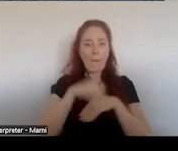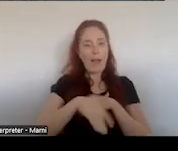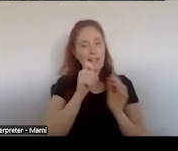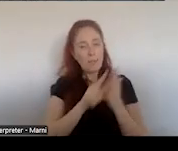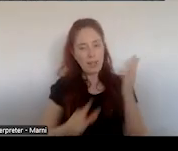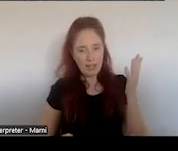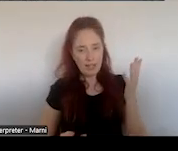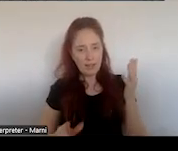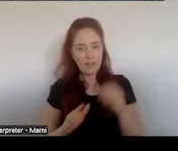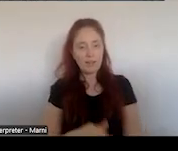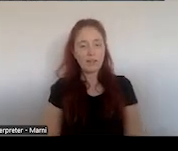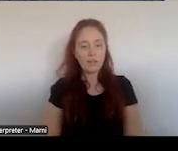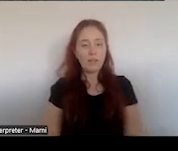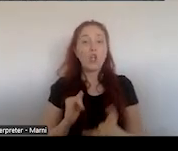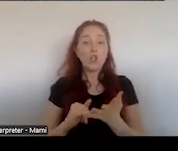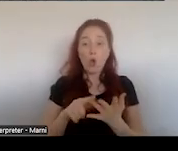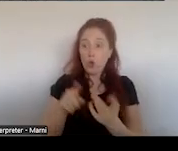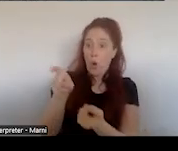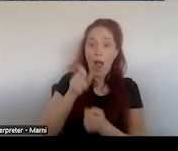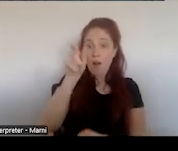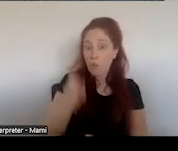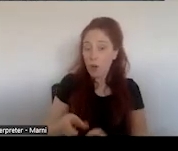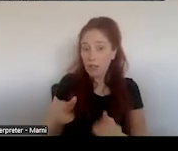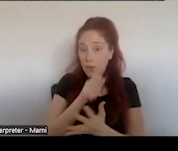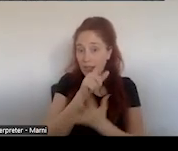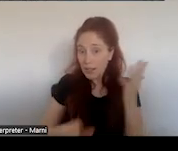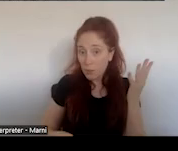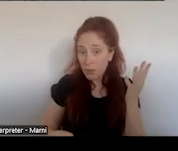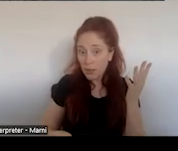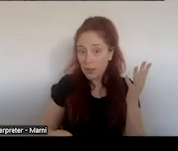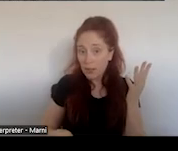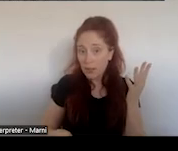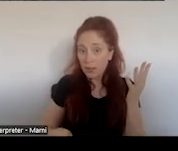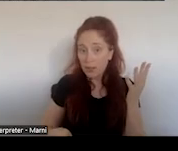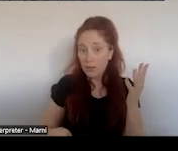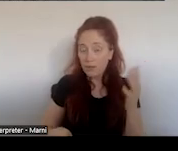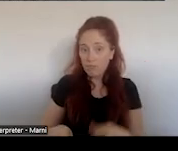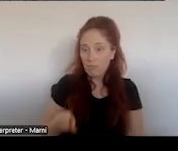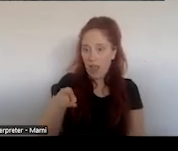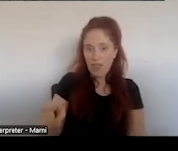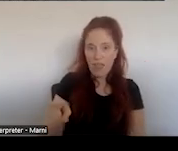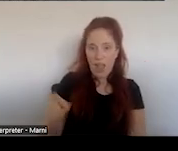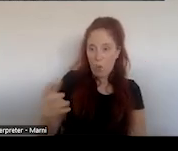get access to skilled talent whose salaries will be paid through the pilot and the organisations